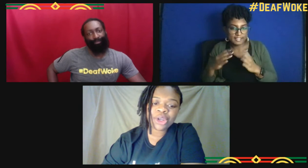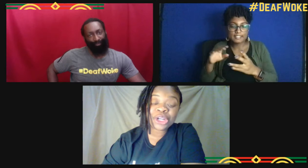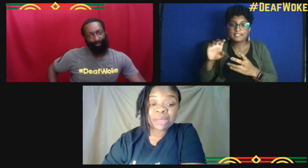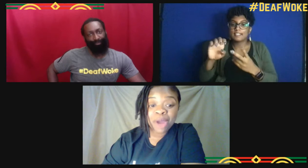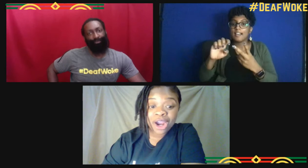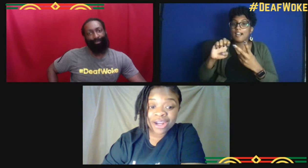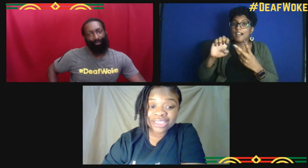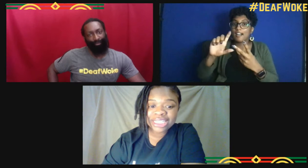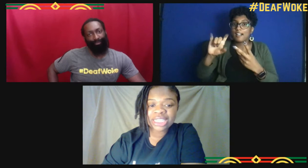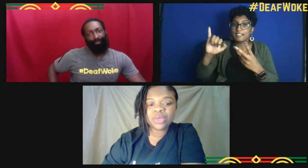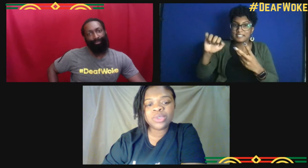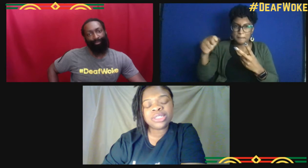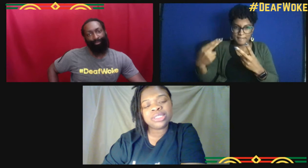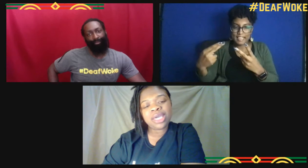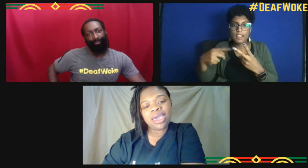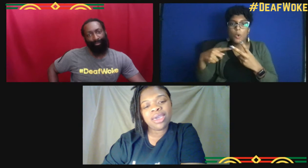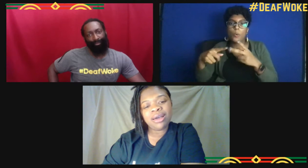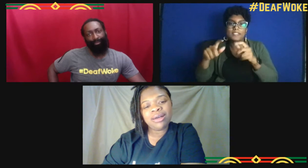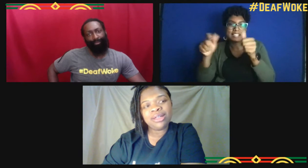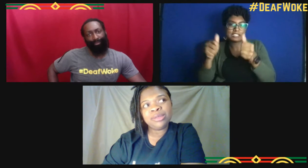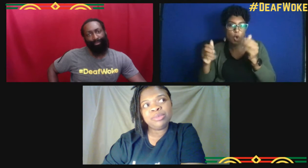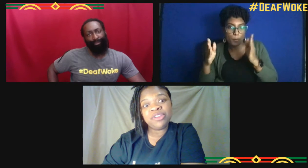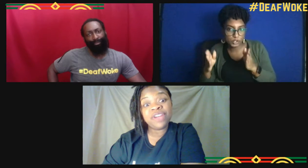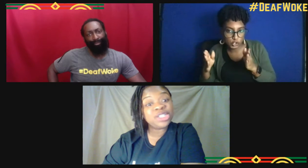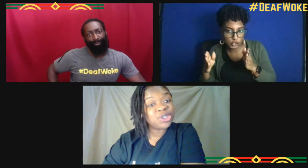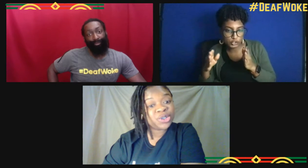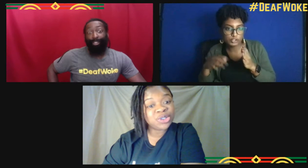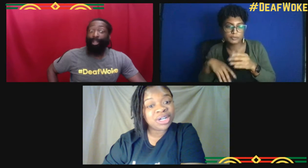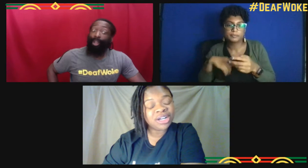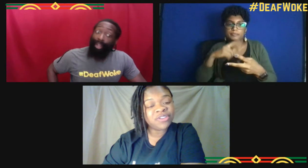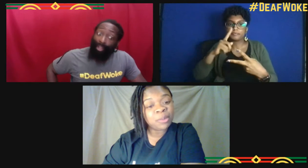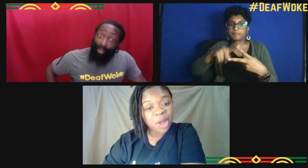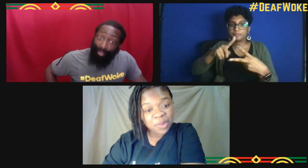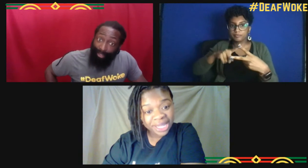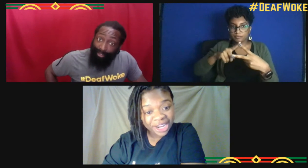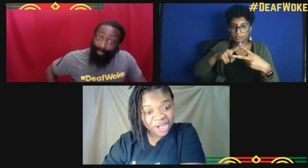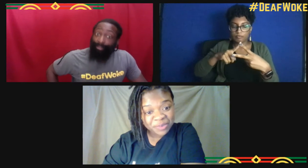and Ernie Barnes he was a professional football player